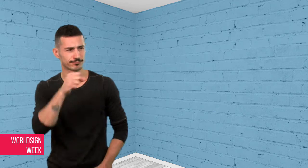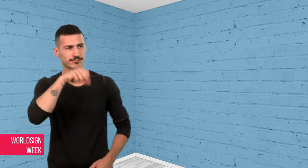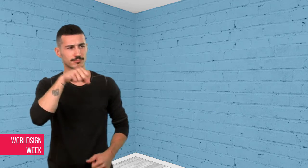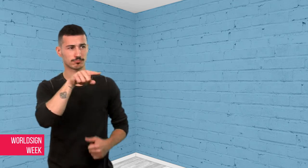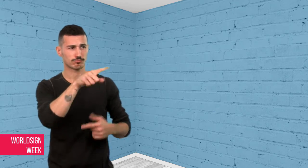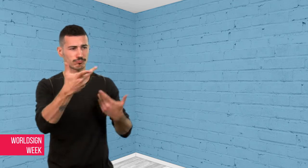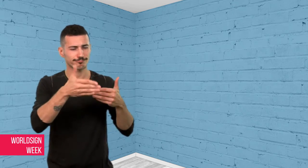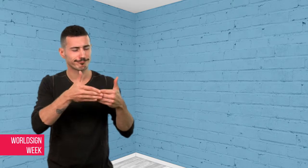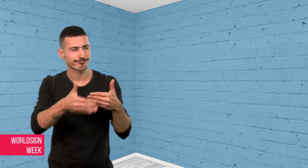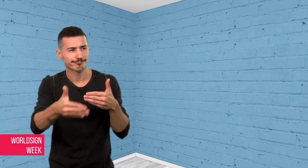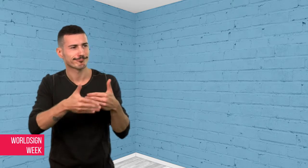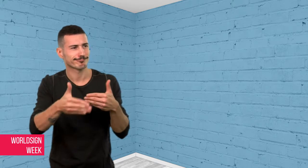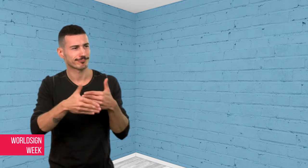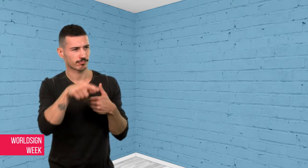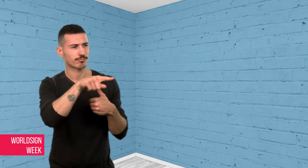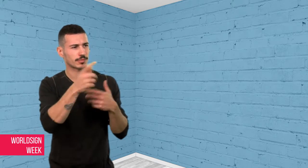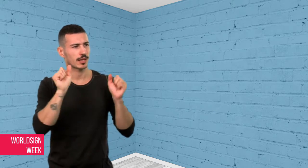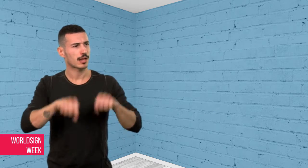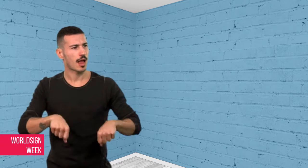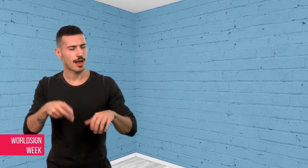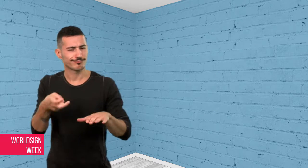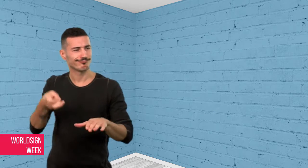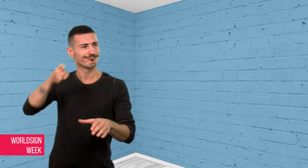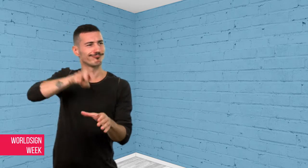You might soon in your next Taxi!